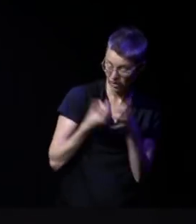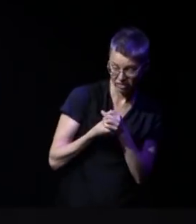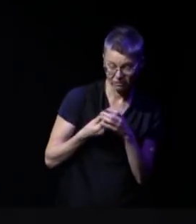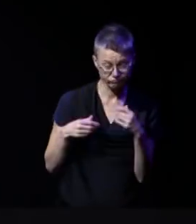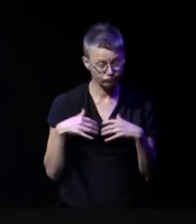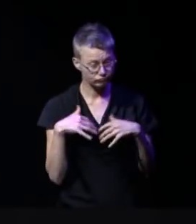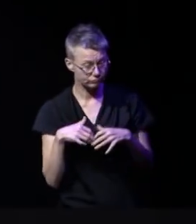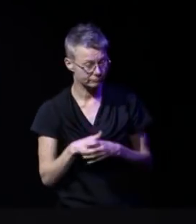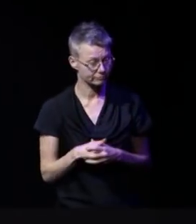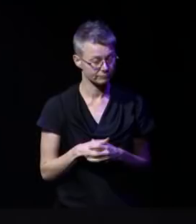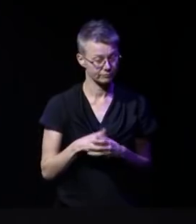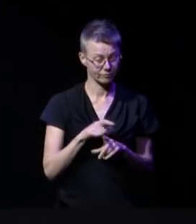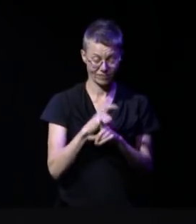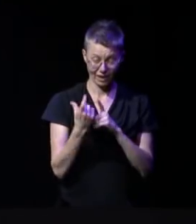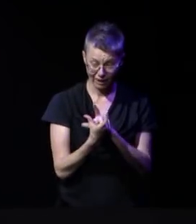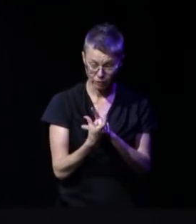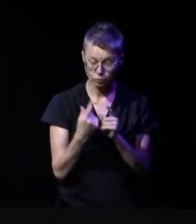It's both culturally prescribed and individually felt.